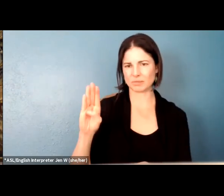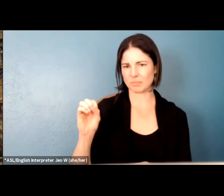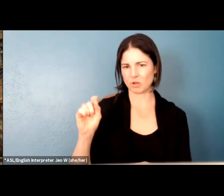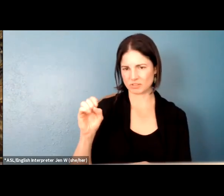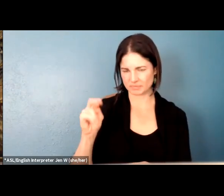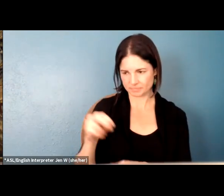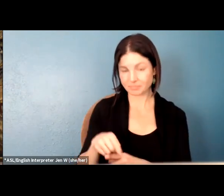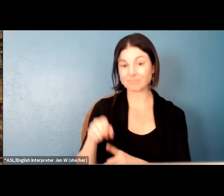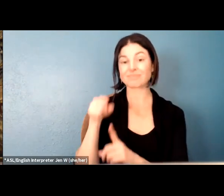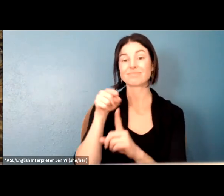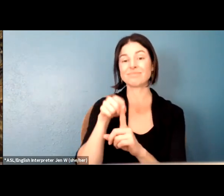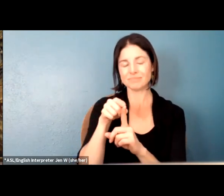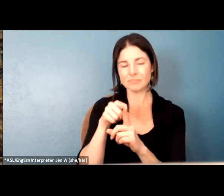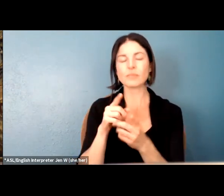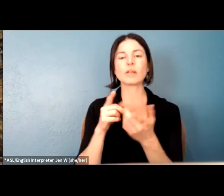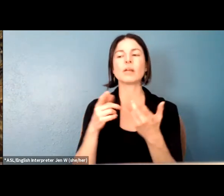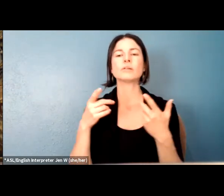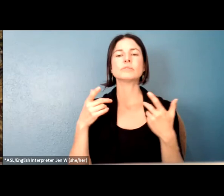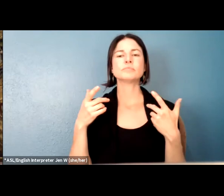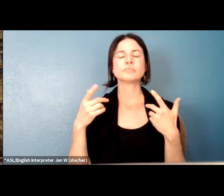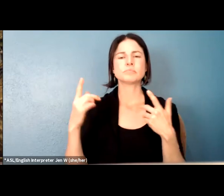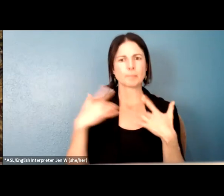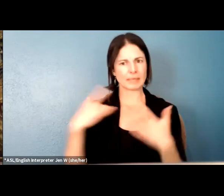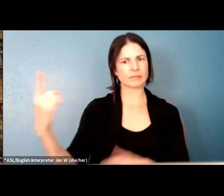the habit of coming to find me in my office after some of her